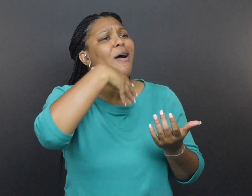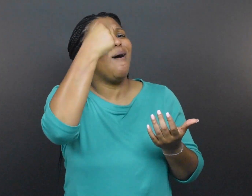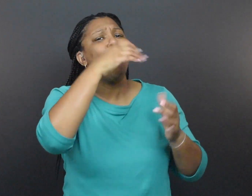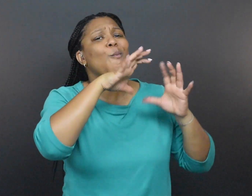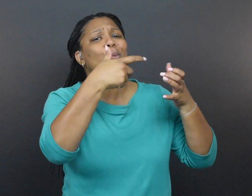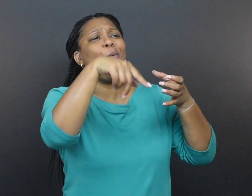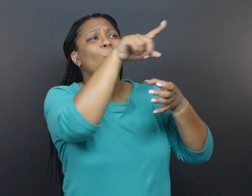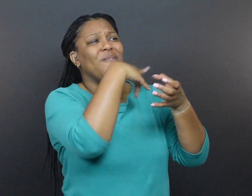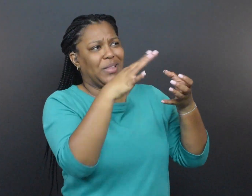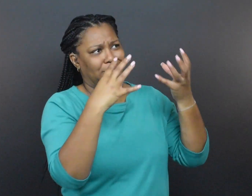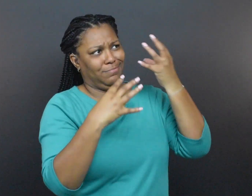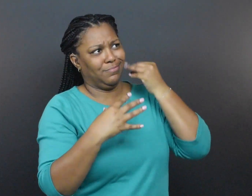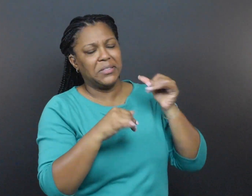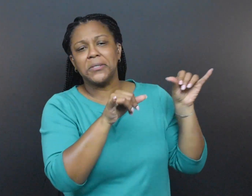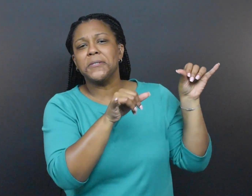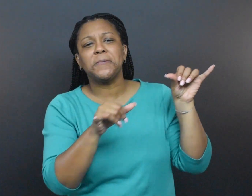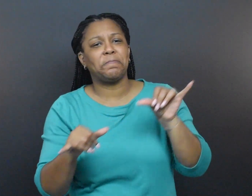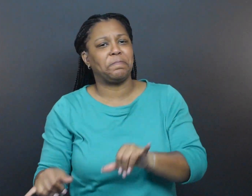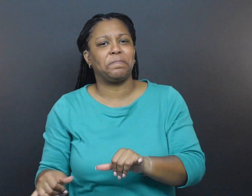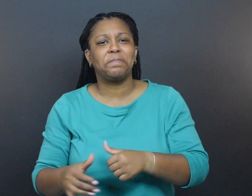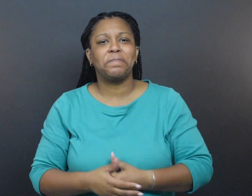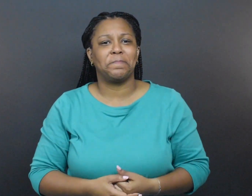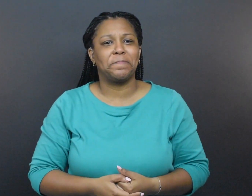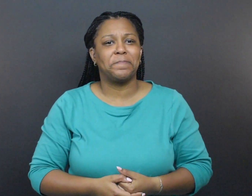to what we saw for other age groups. o